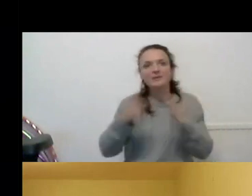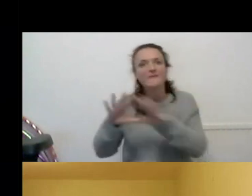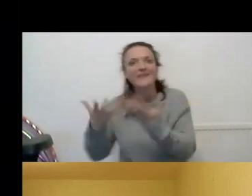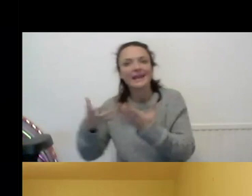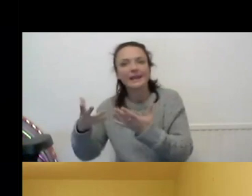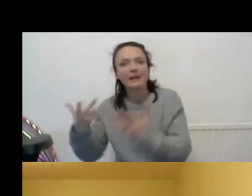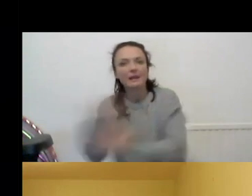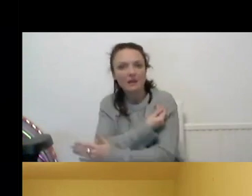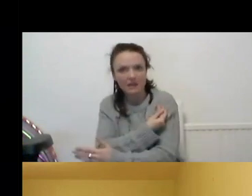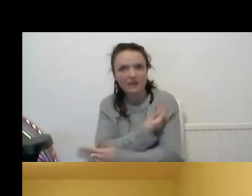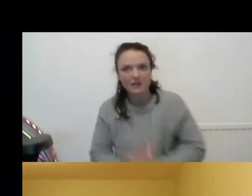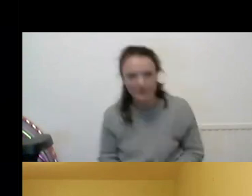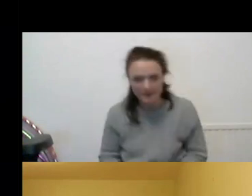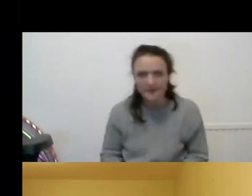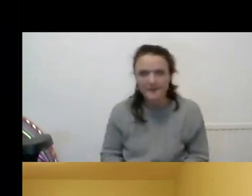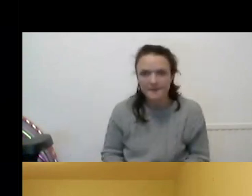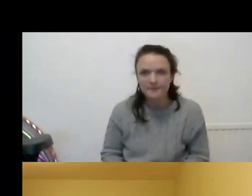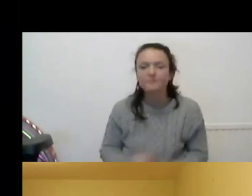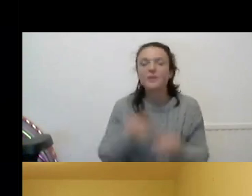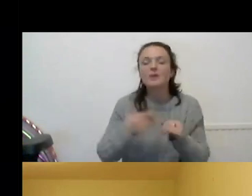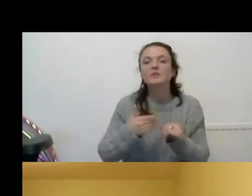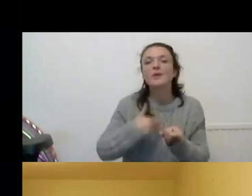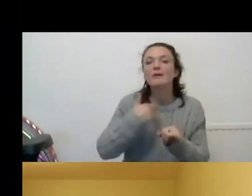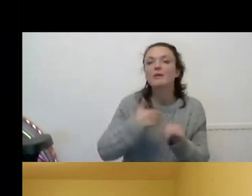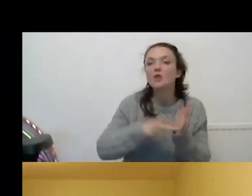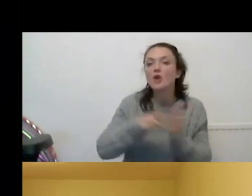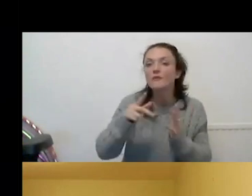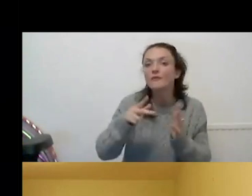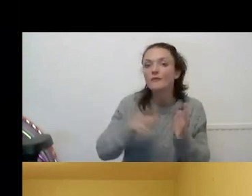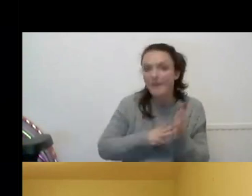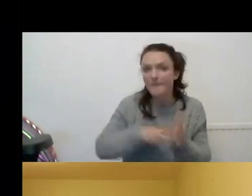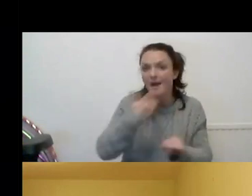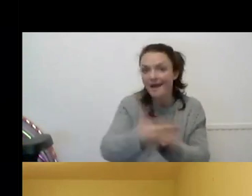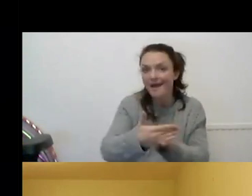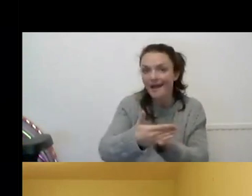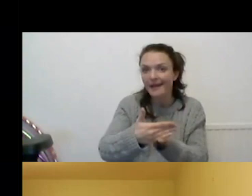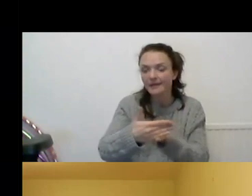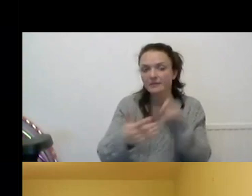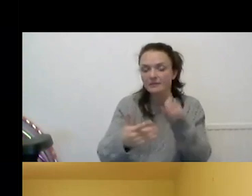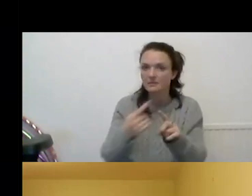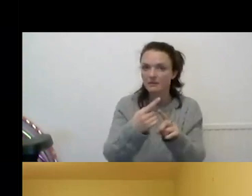by the end of November, we have the information to show that the vaccine was safe,